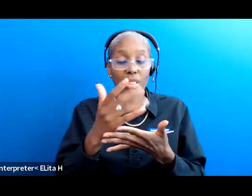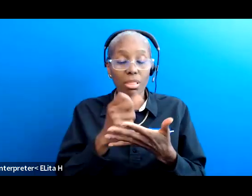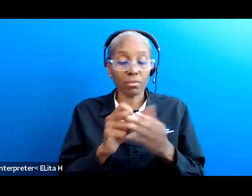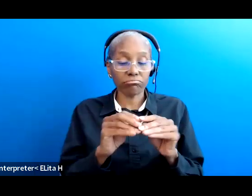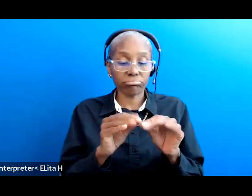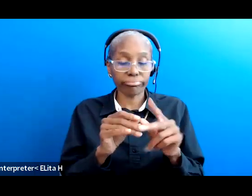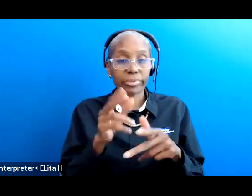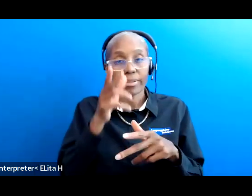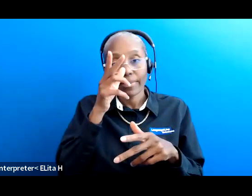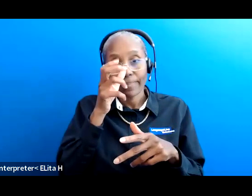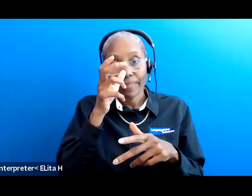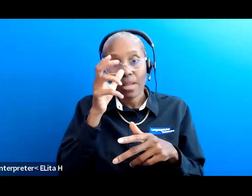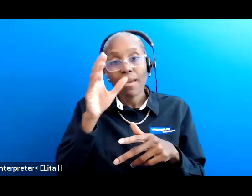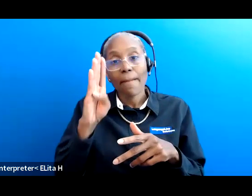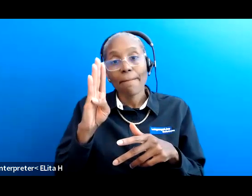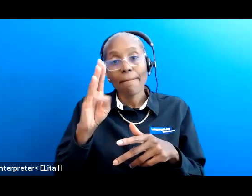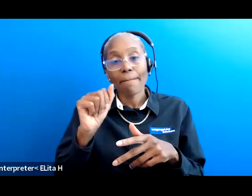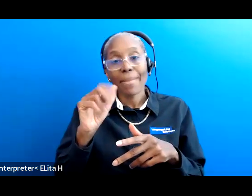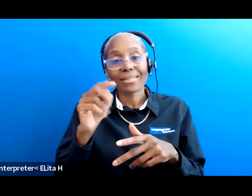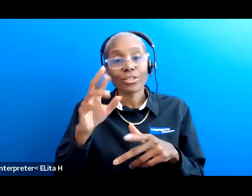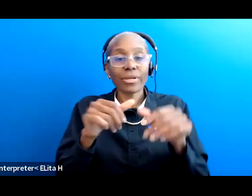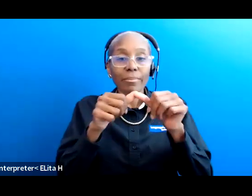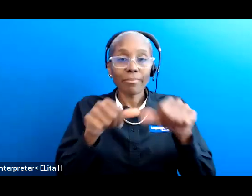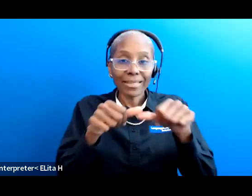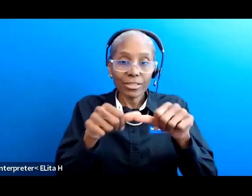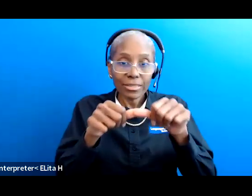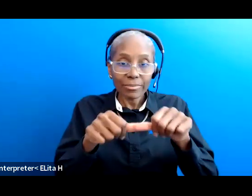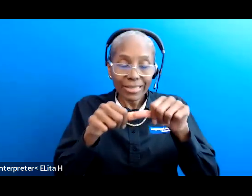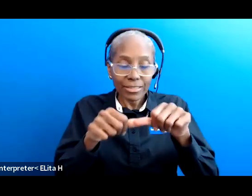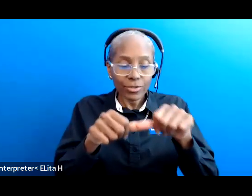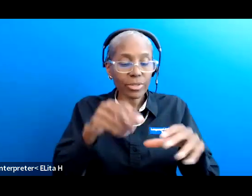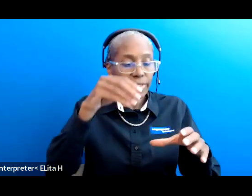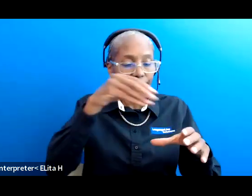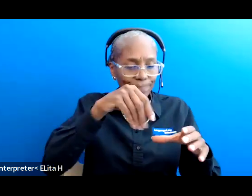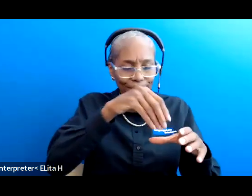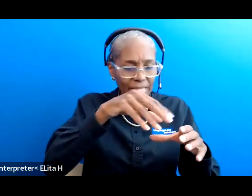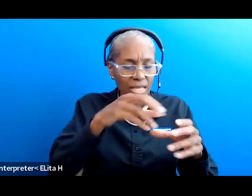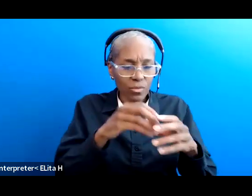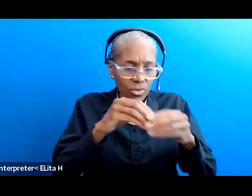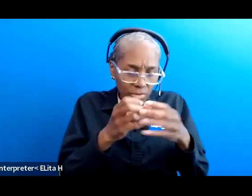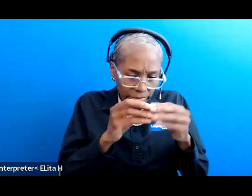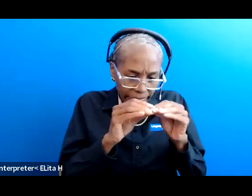So like a dehumidifier or vaporizer in a child's room, you have to clean those. You also have to clean those.